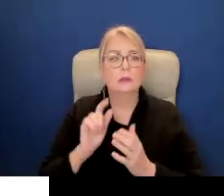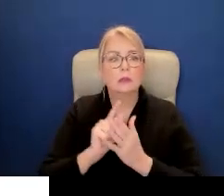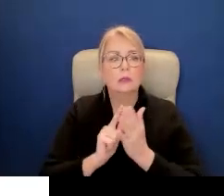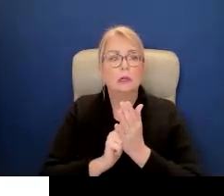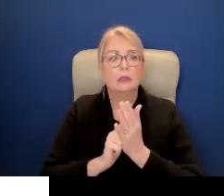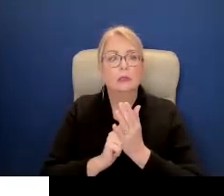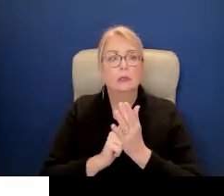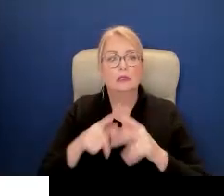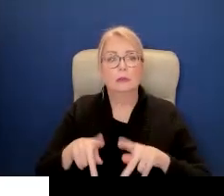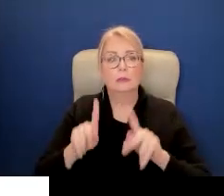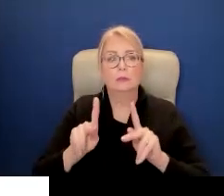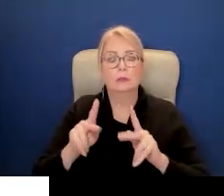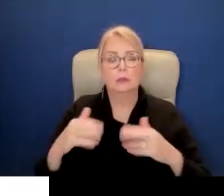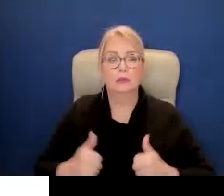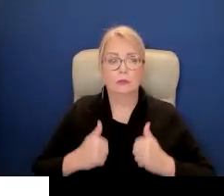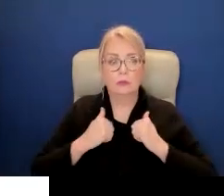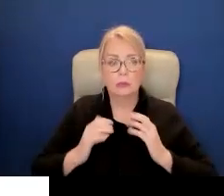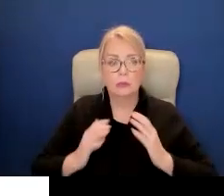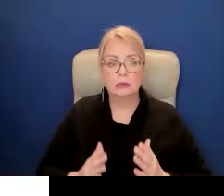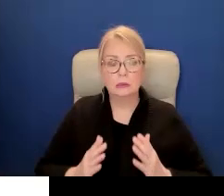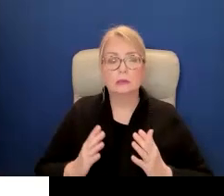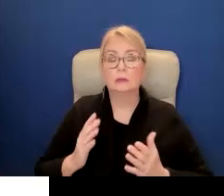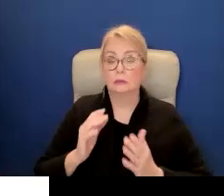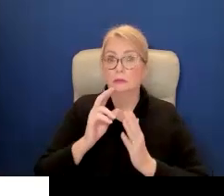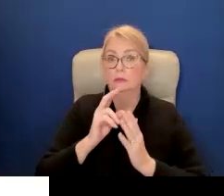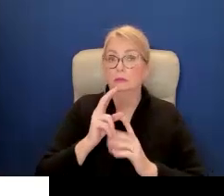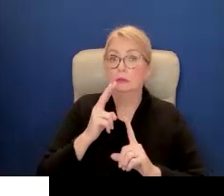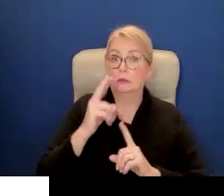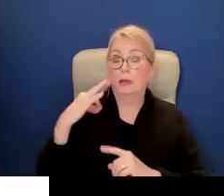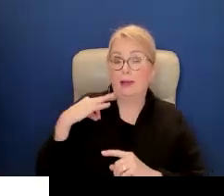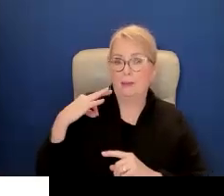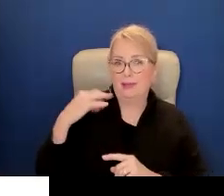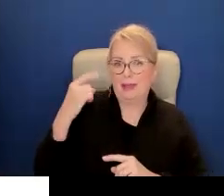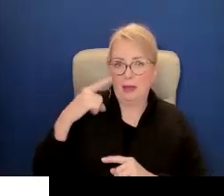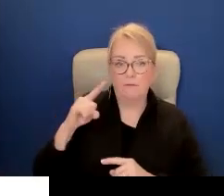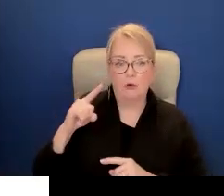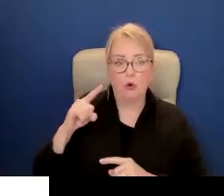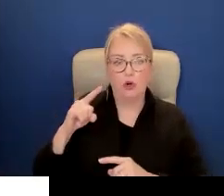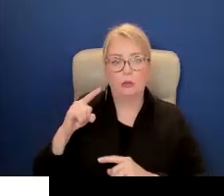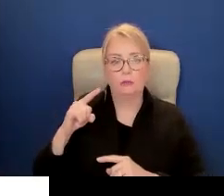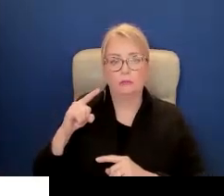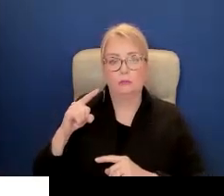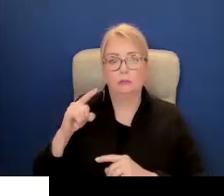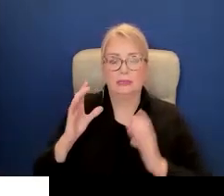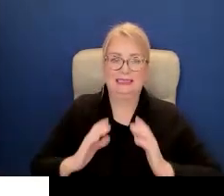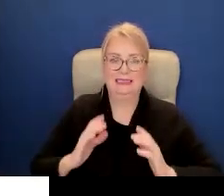can typically apply for citizenship after being residents, legal permanent residents for 3 or 5 years.